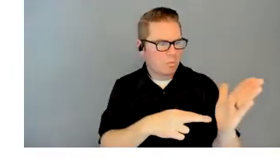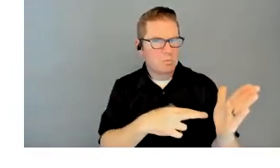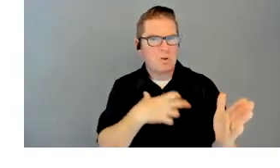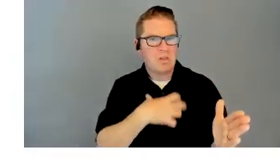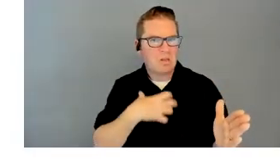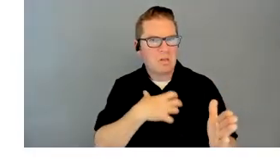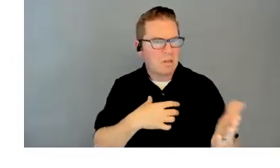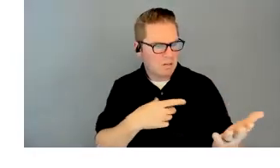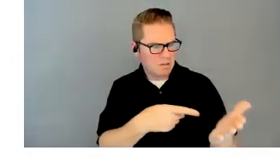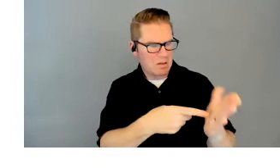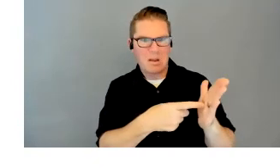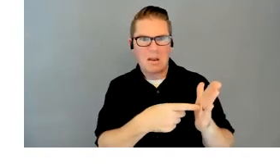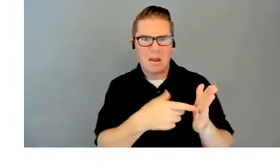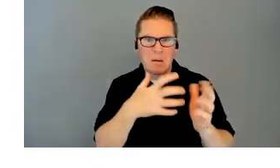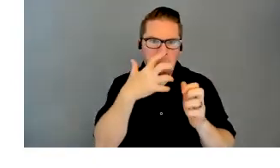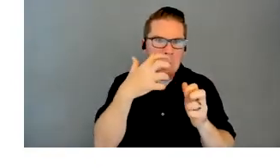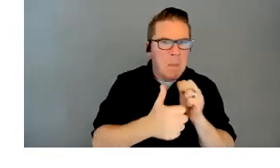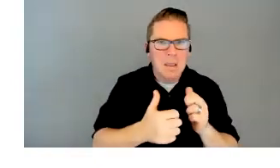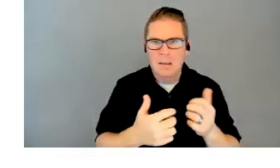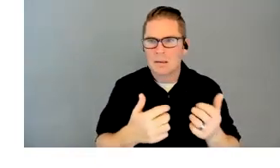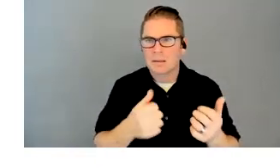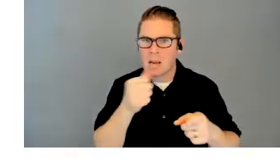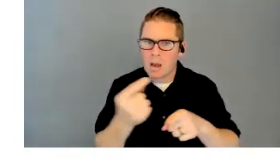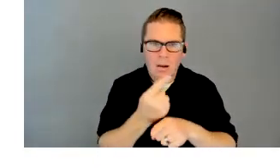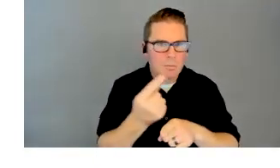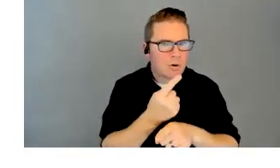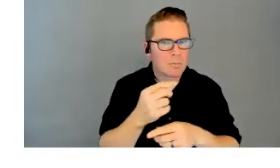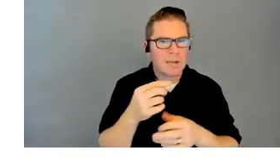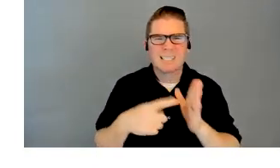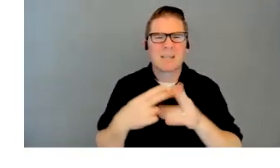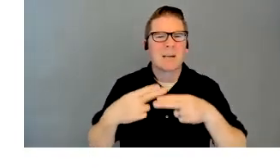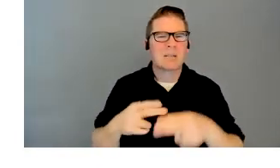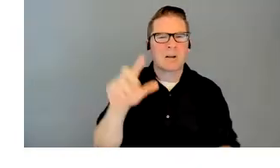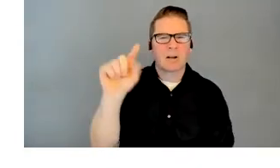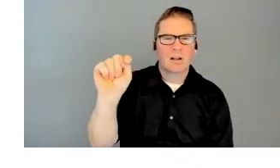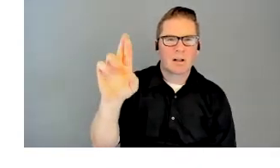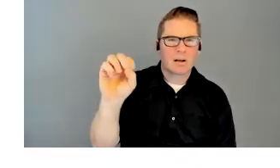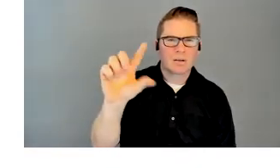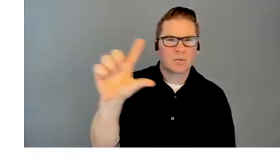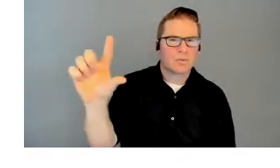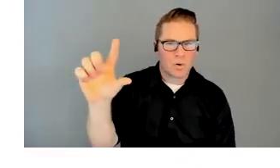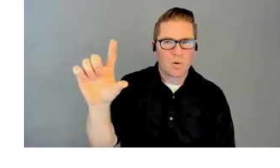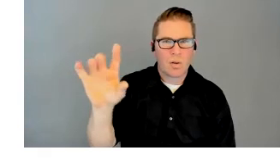is attributed to a lot of the stuff that comes out, and there's some trolling behavior that can happen